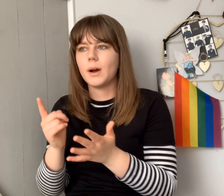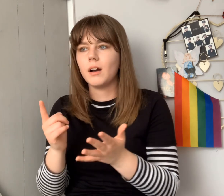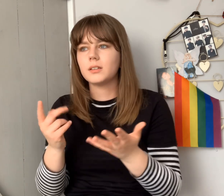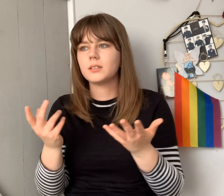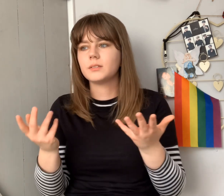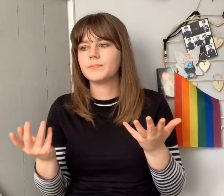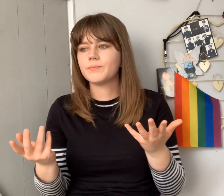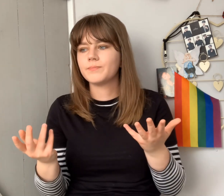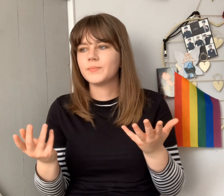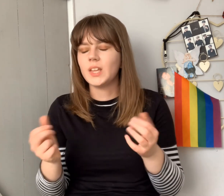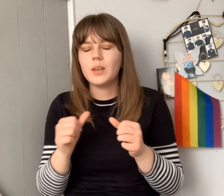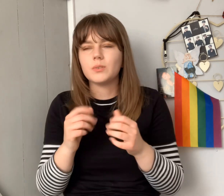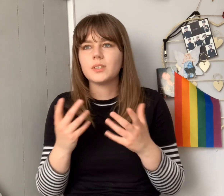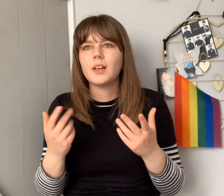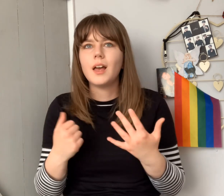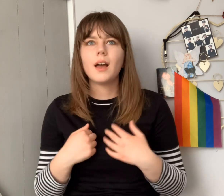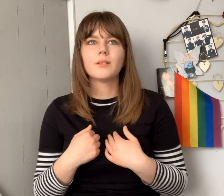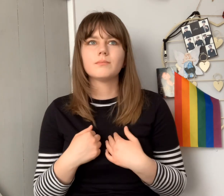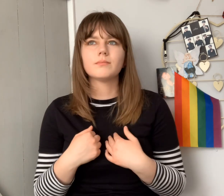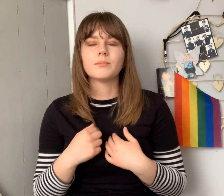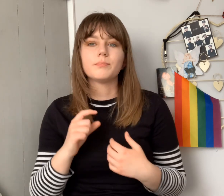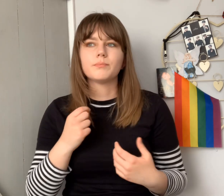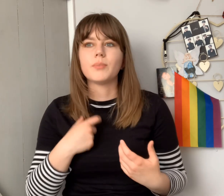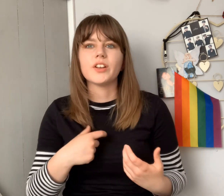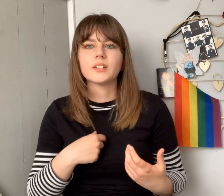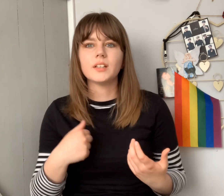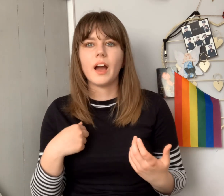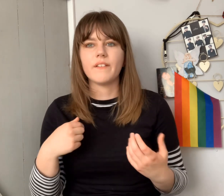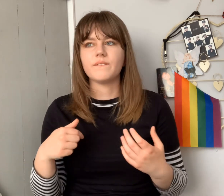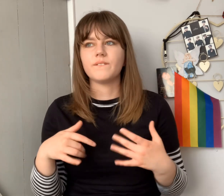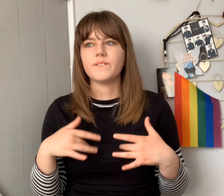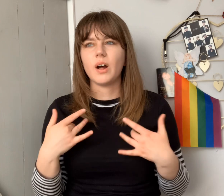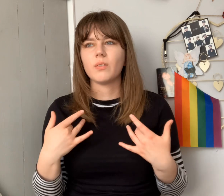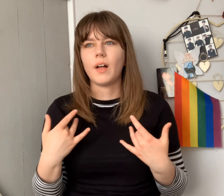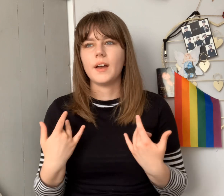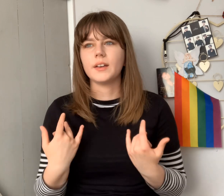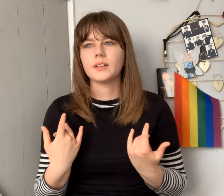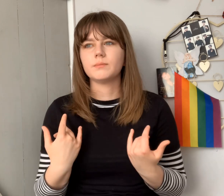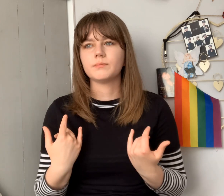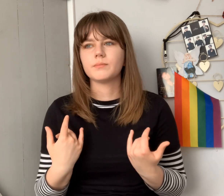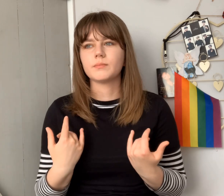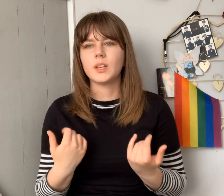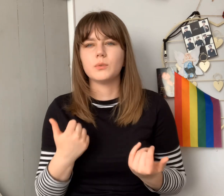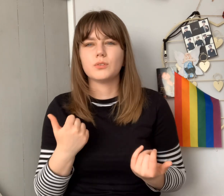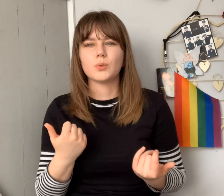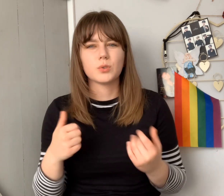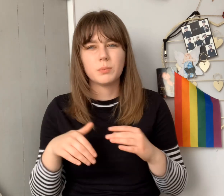but personally I felt like